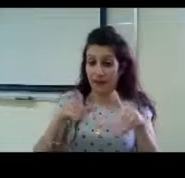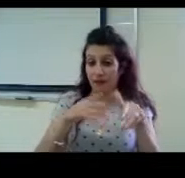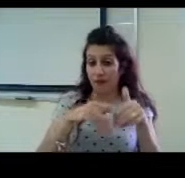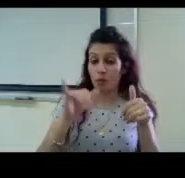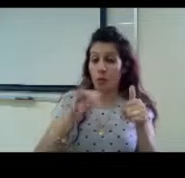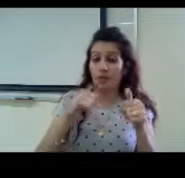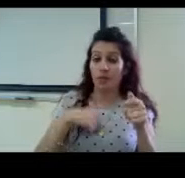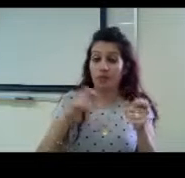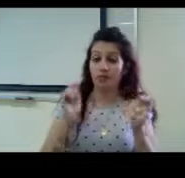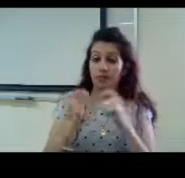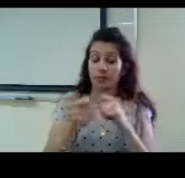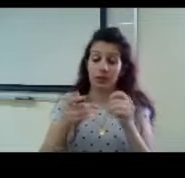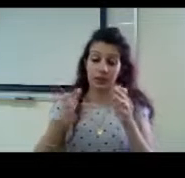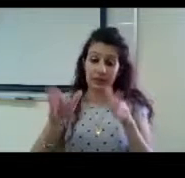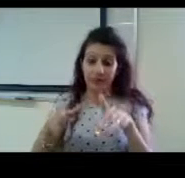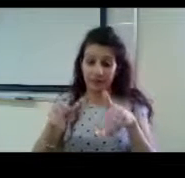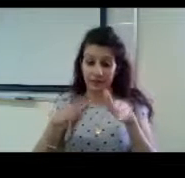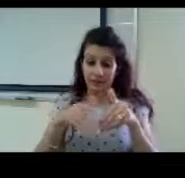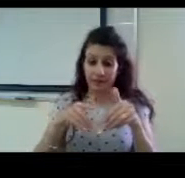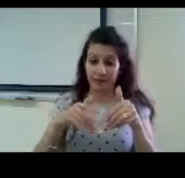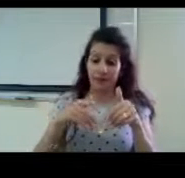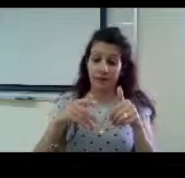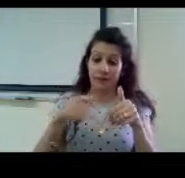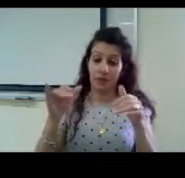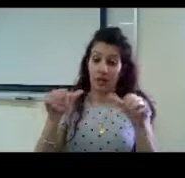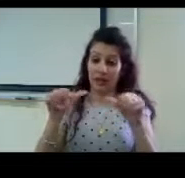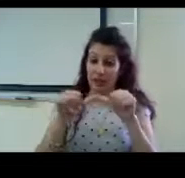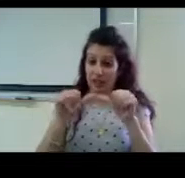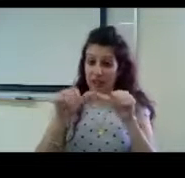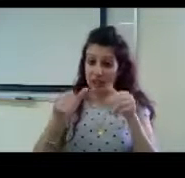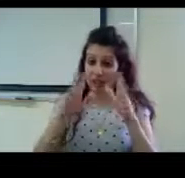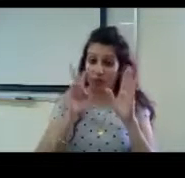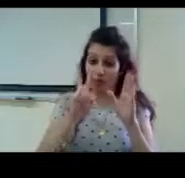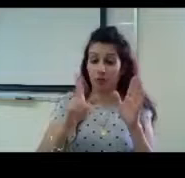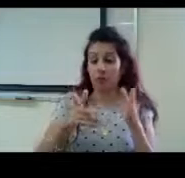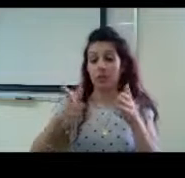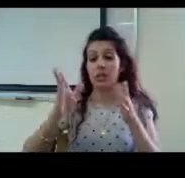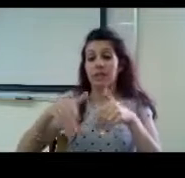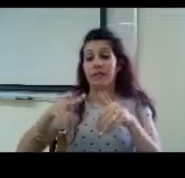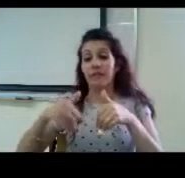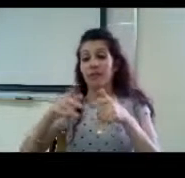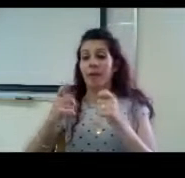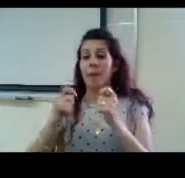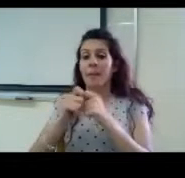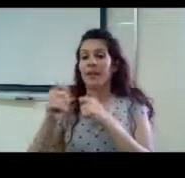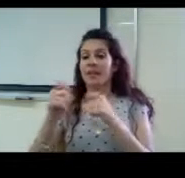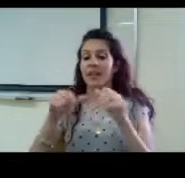responses where Calibri had the flexibility we also did some readapting